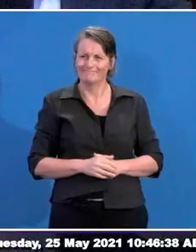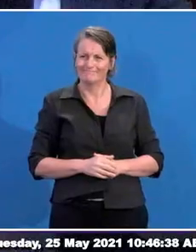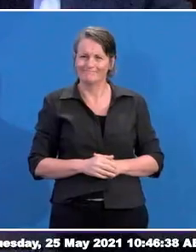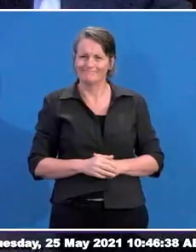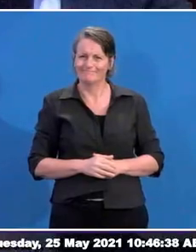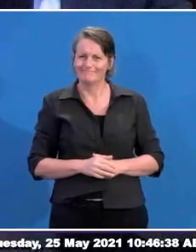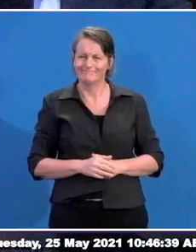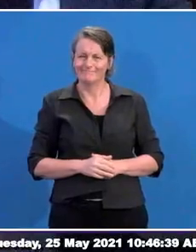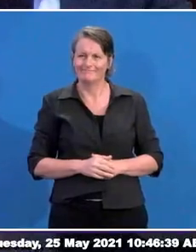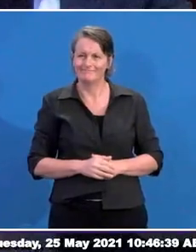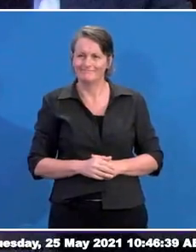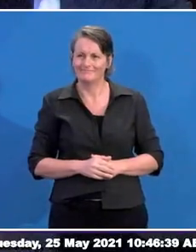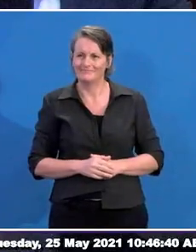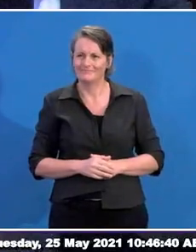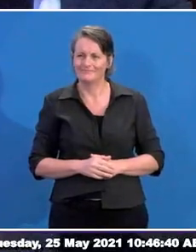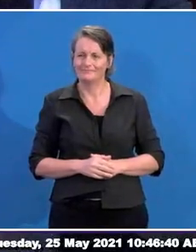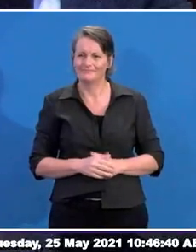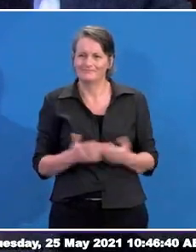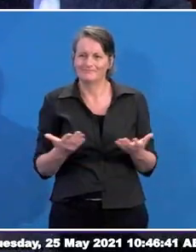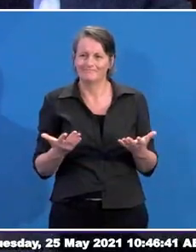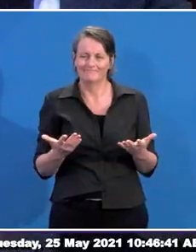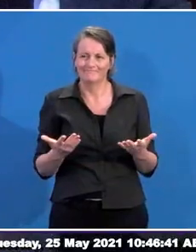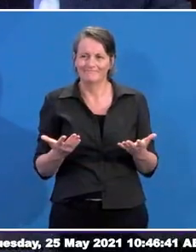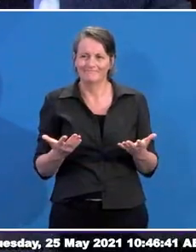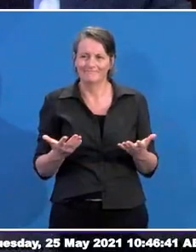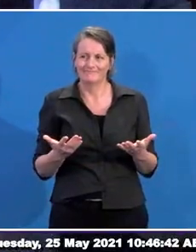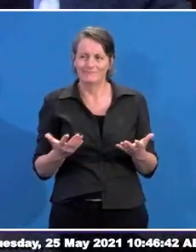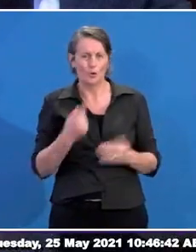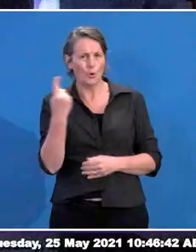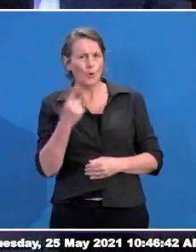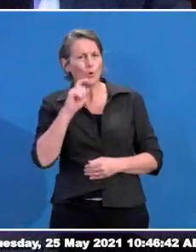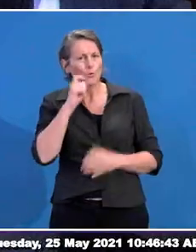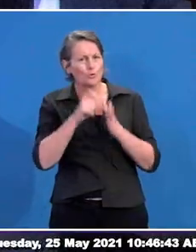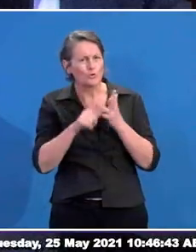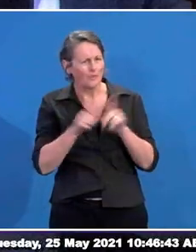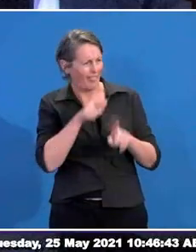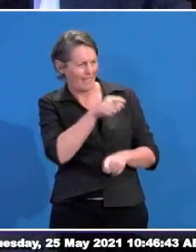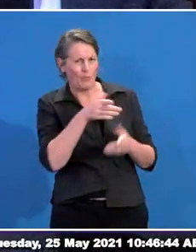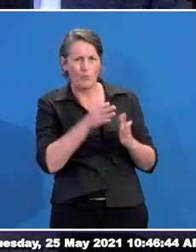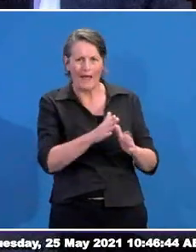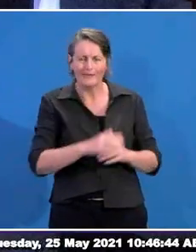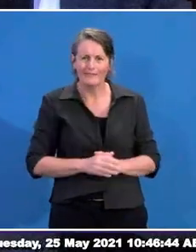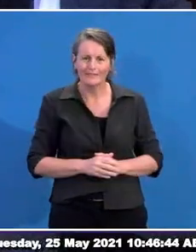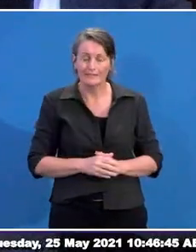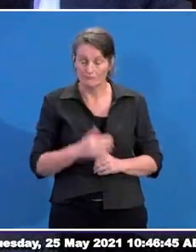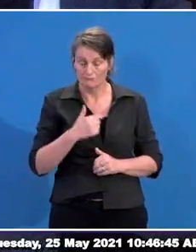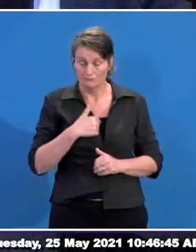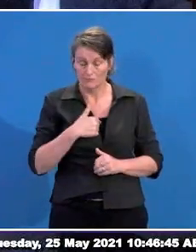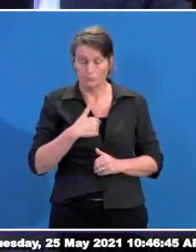like, who would do that? Again, it boggles my mind that someone would think